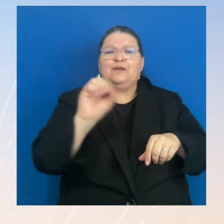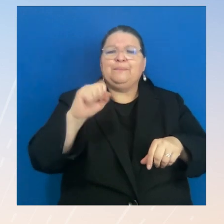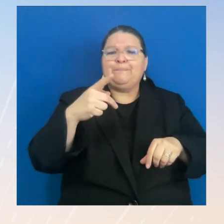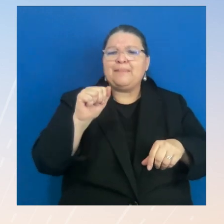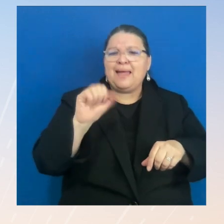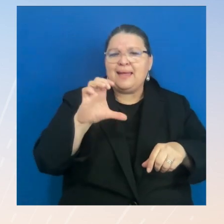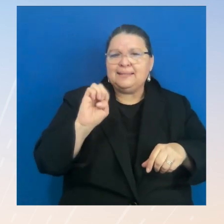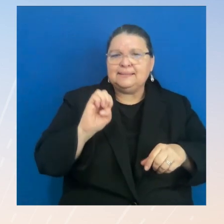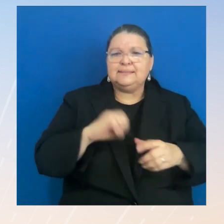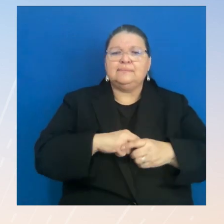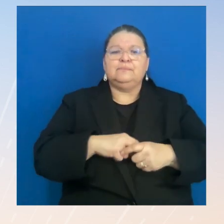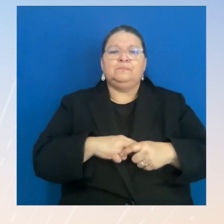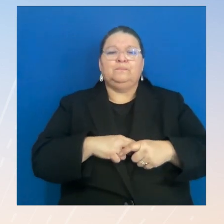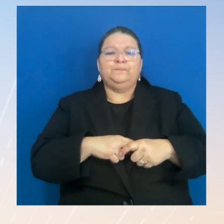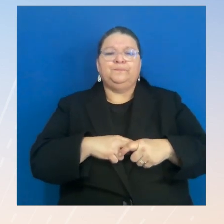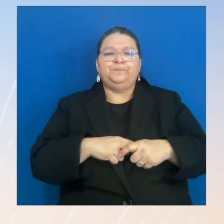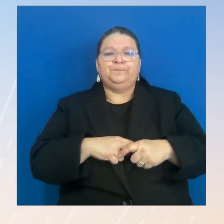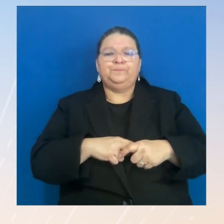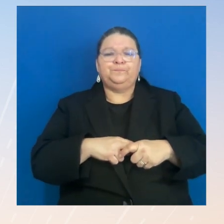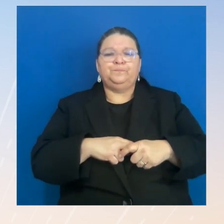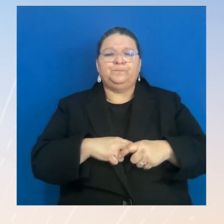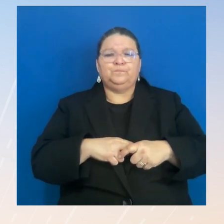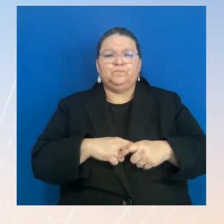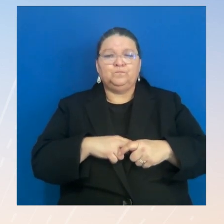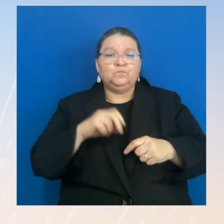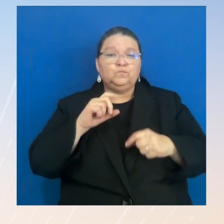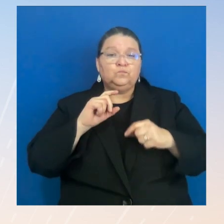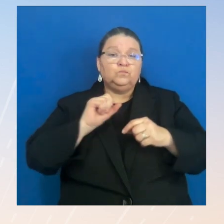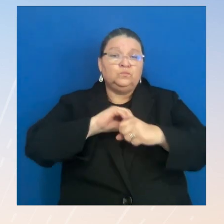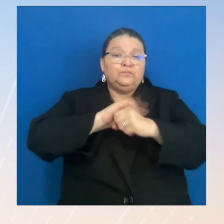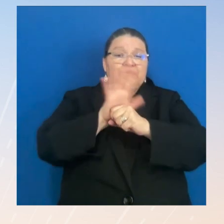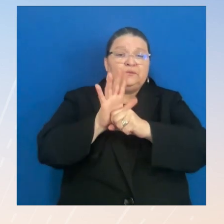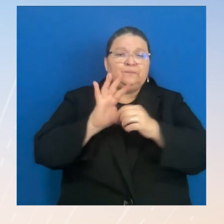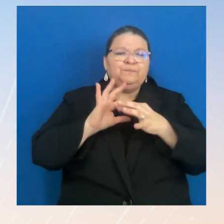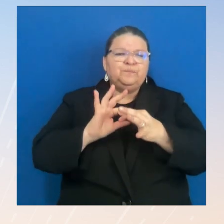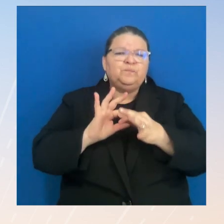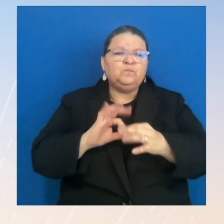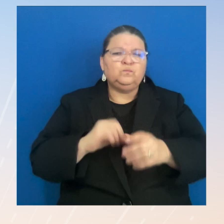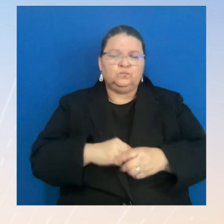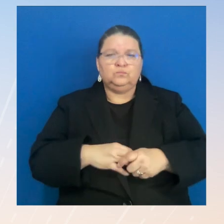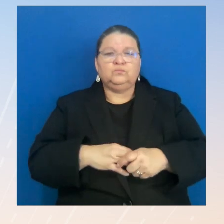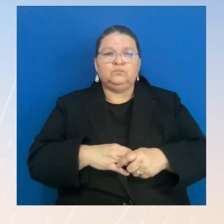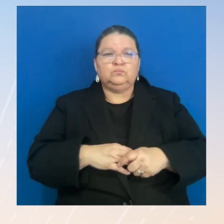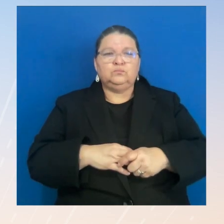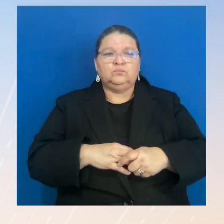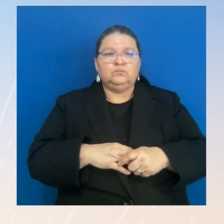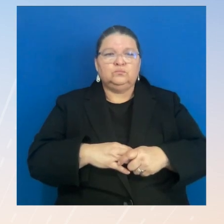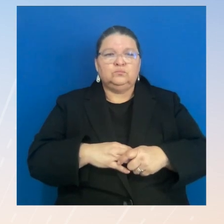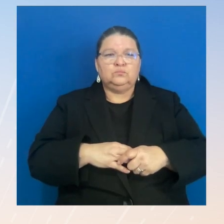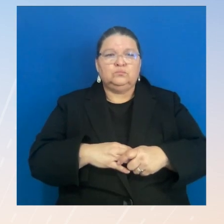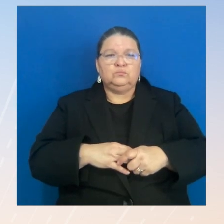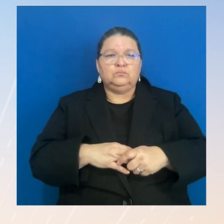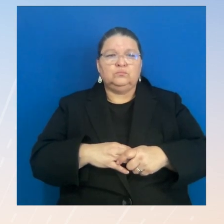The Press: Obviously, this is something that White House officials stressed today. This is something the President addressed in his State of the Union address.